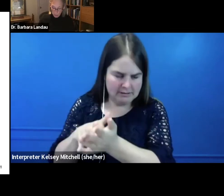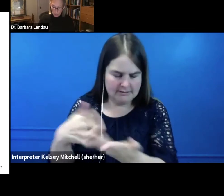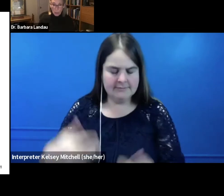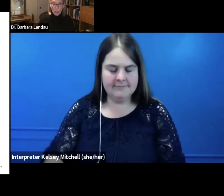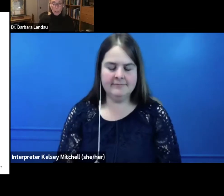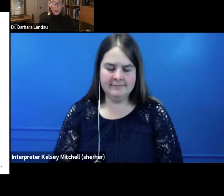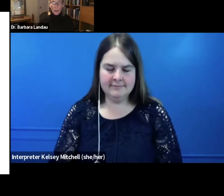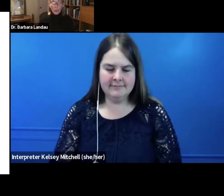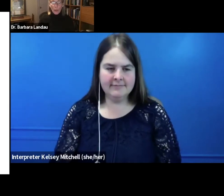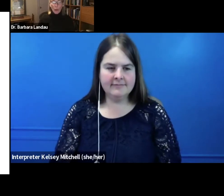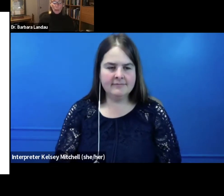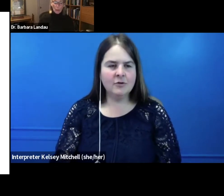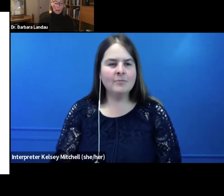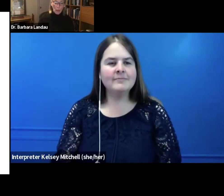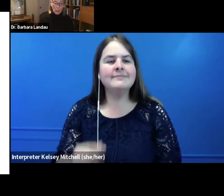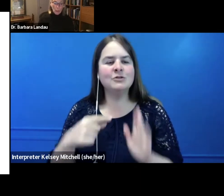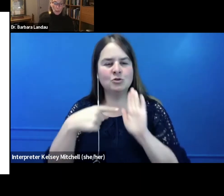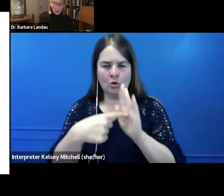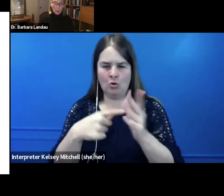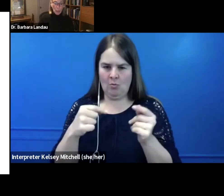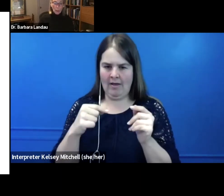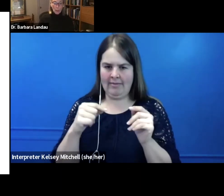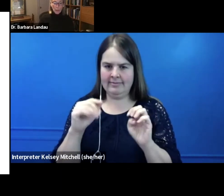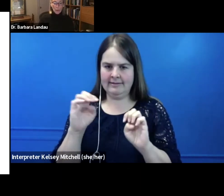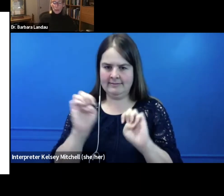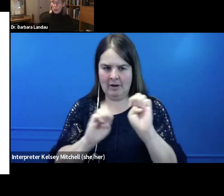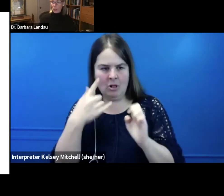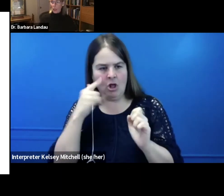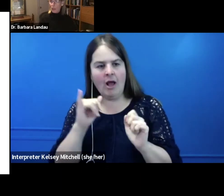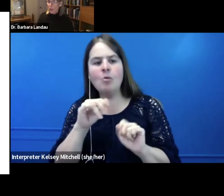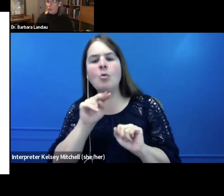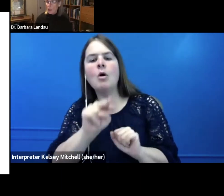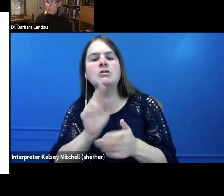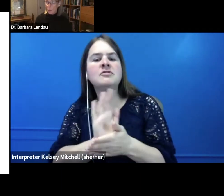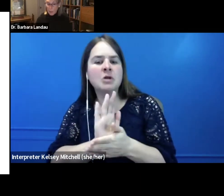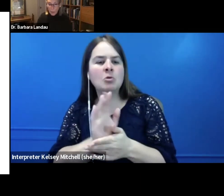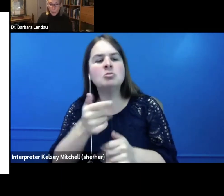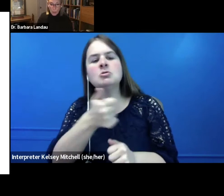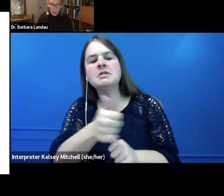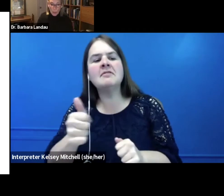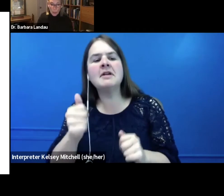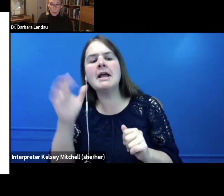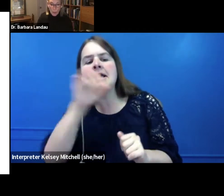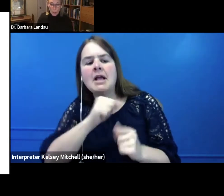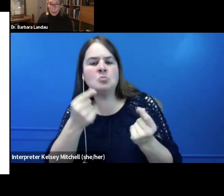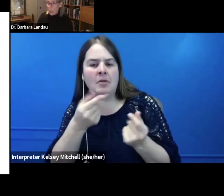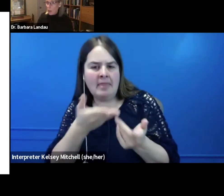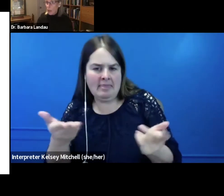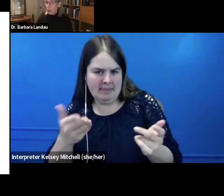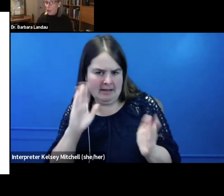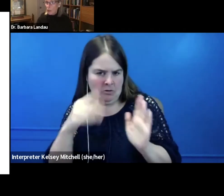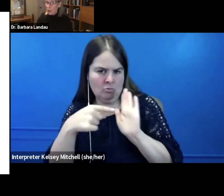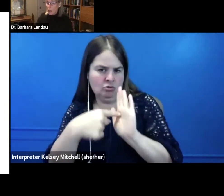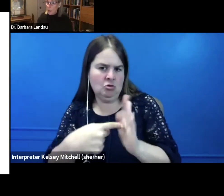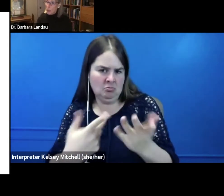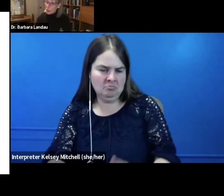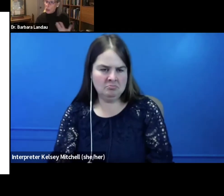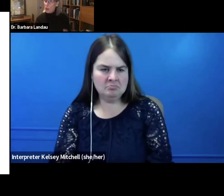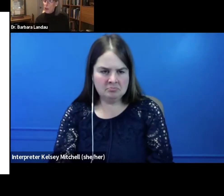so let me show you the experiment i'm going to show you some clips and you can just guess to yourself what the object is i'm going to say them out loud as